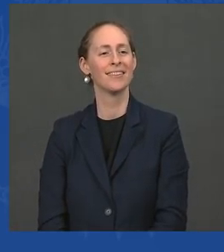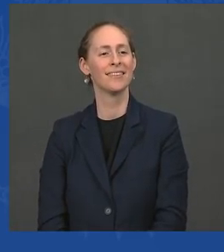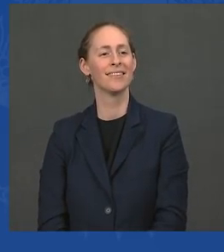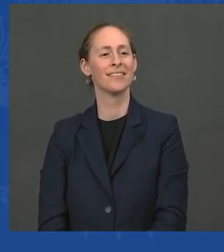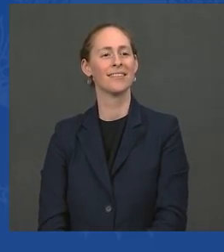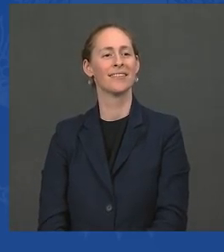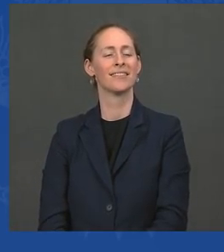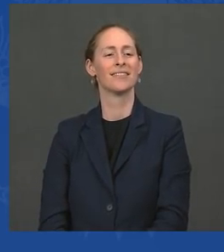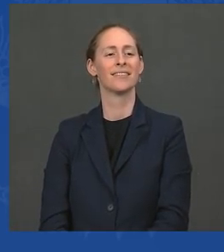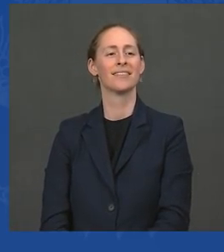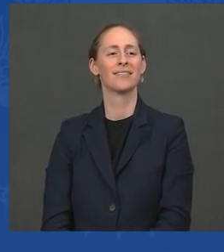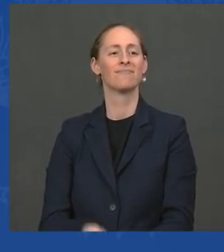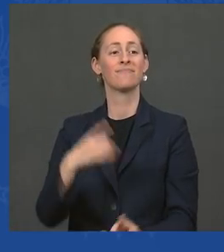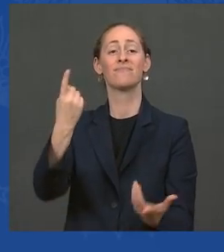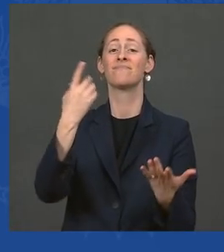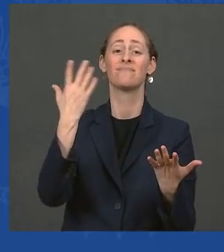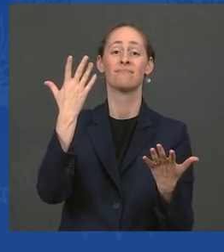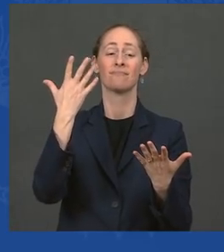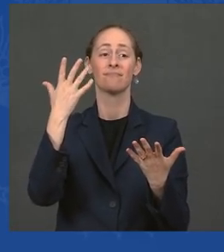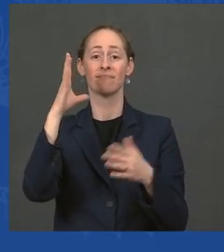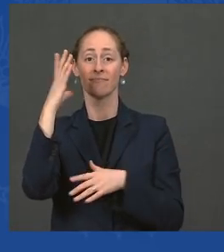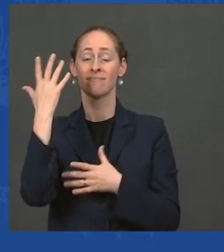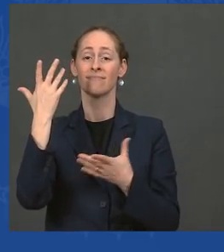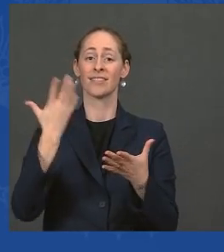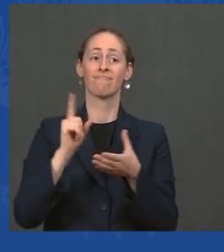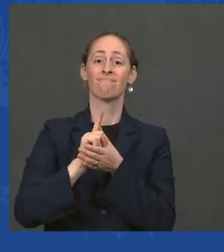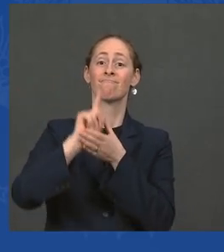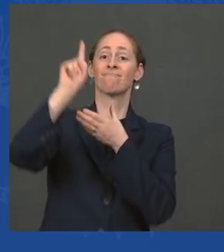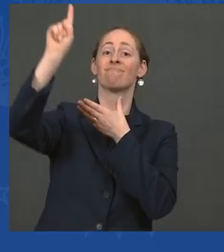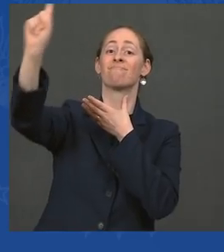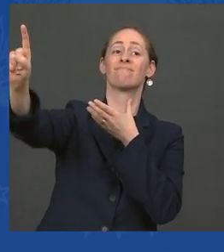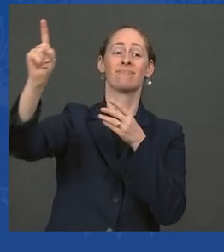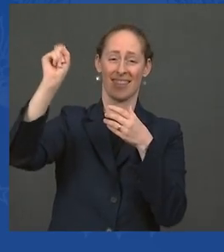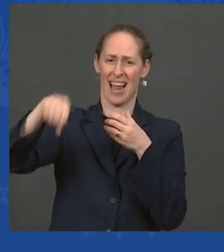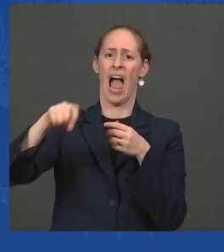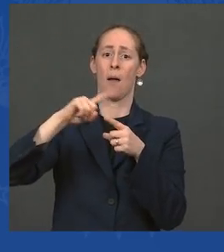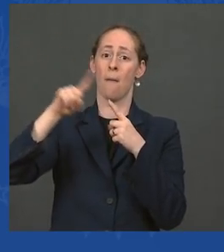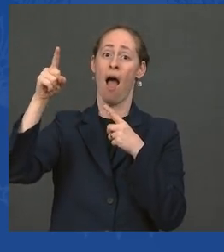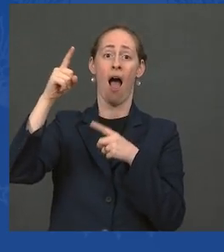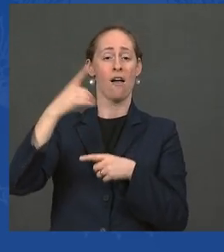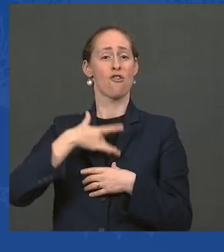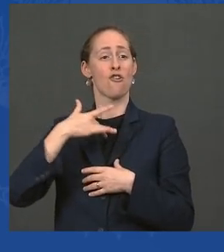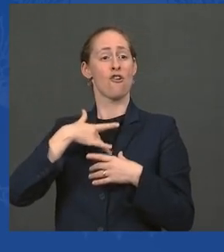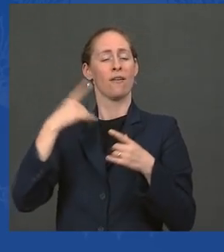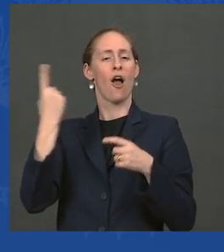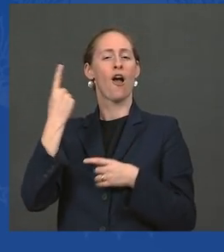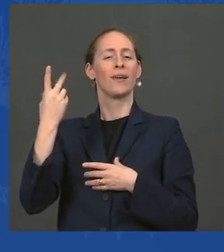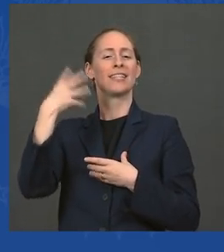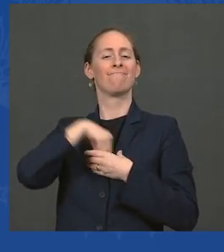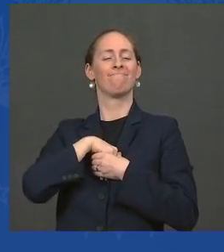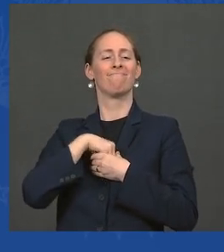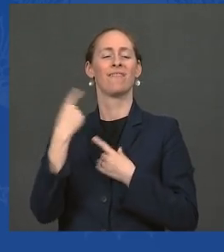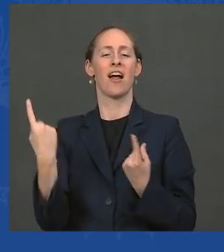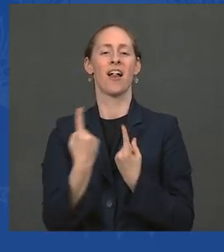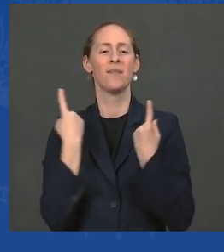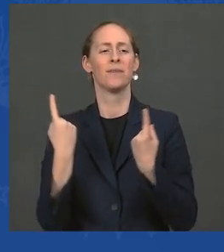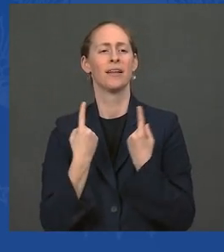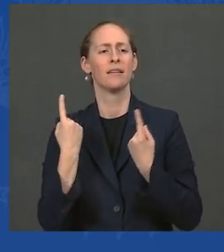but you can't take Scranton out of the boy." There's something special about it. And I believe that home is where your character is etched,